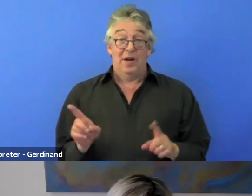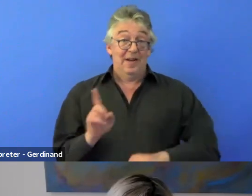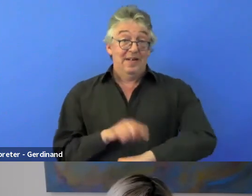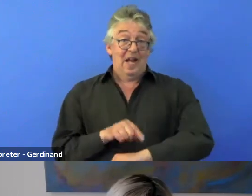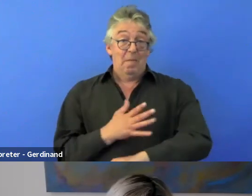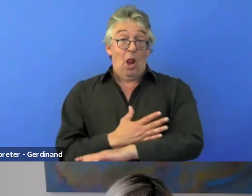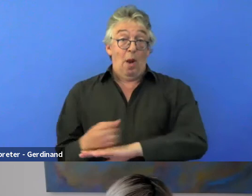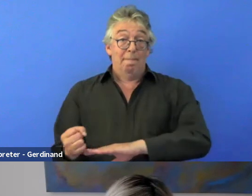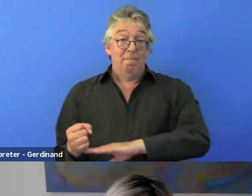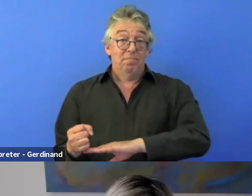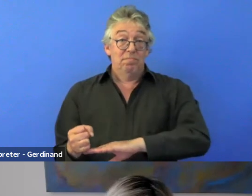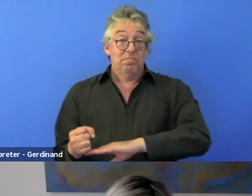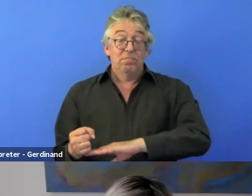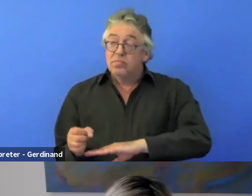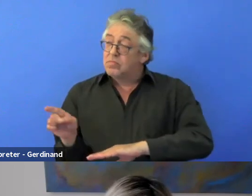Did you want to say something?